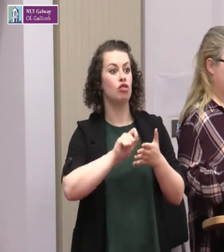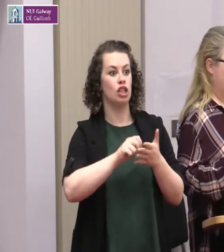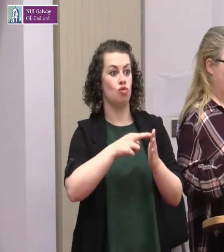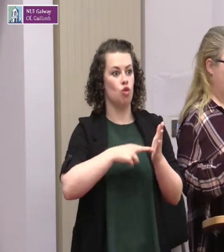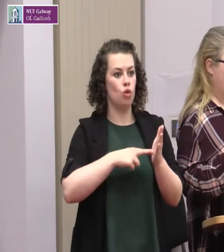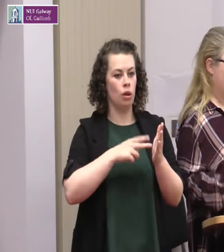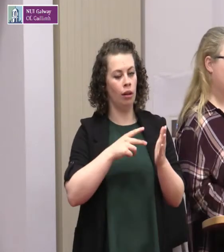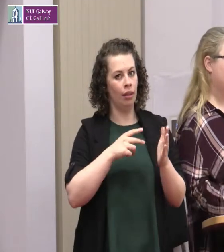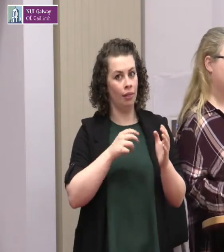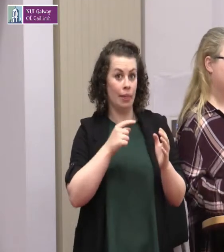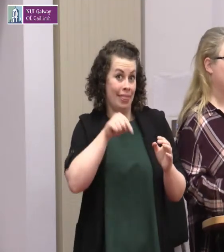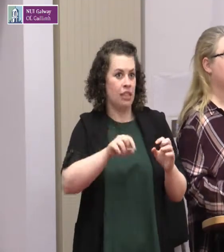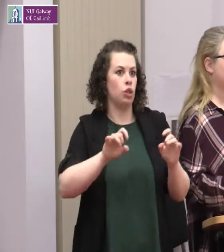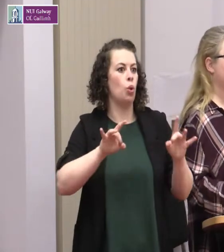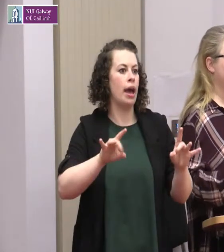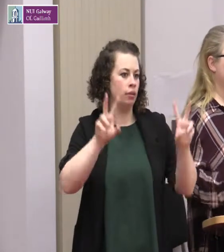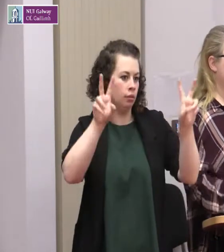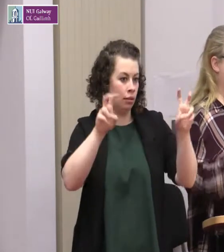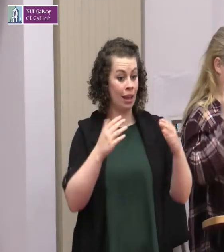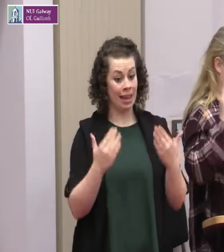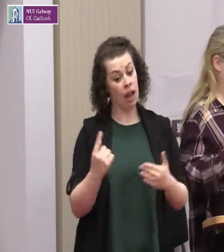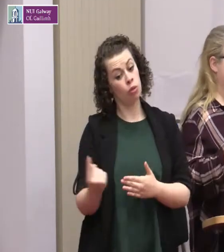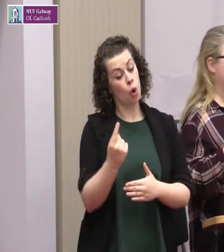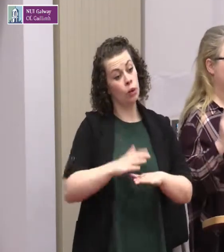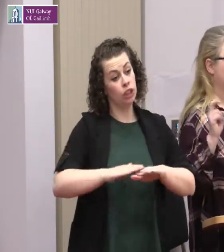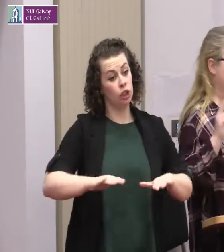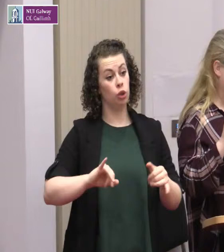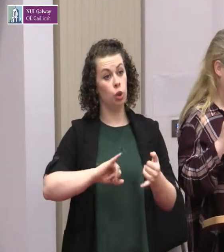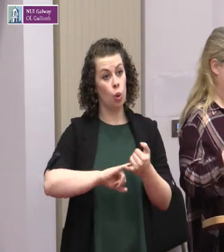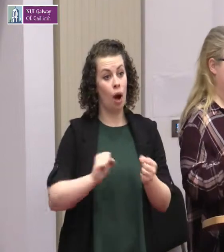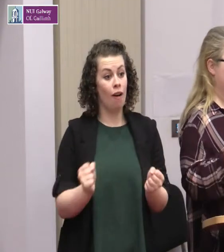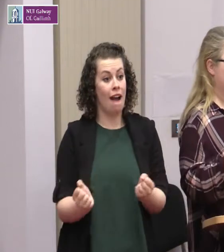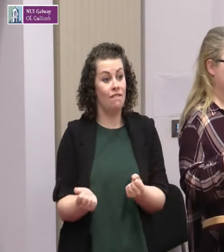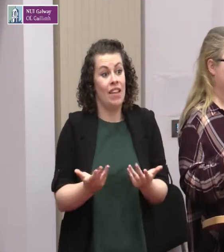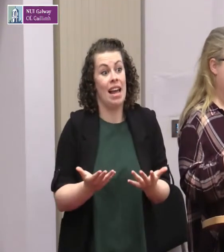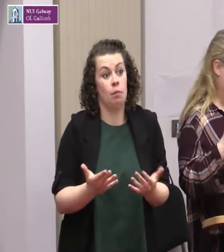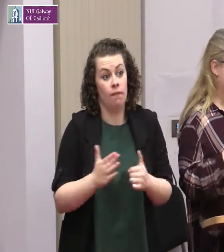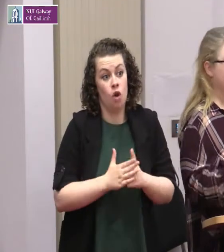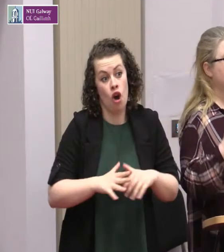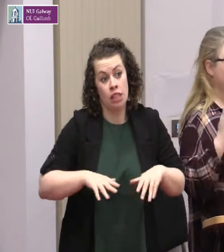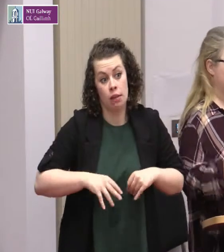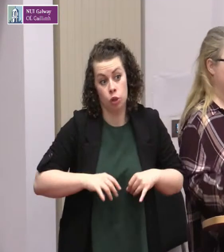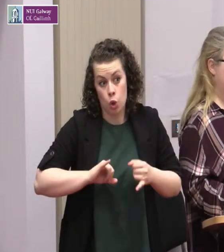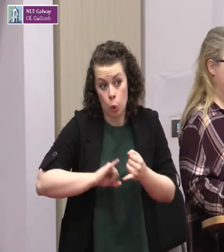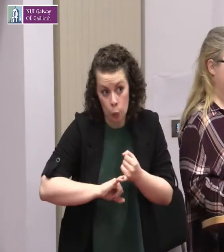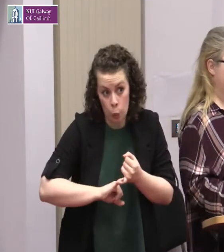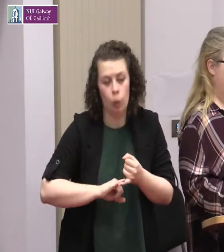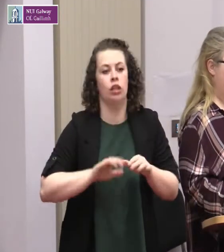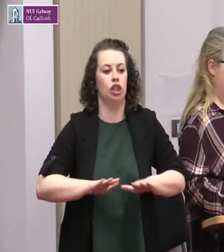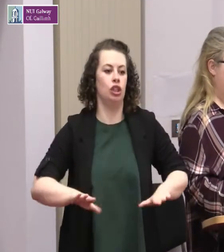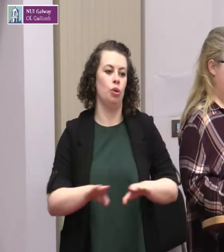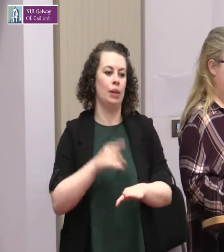Now the only children that are 'available' for adoption are disabled.